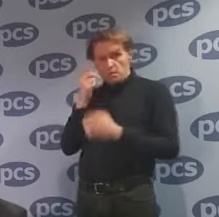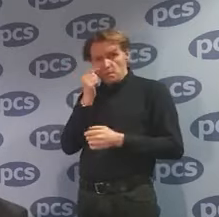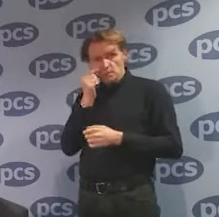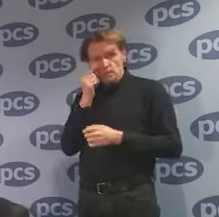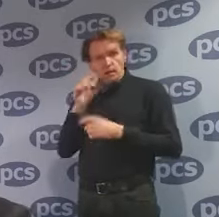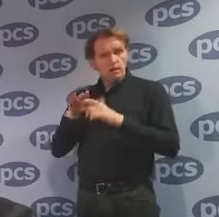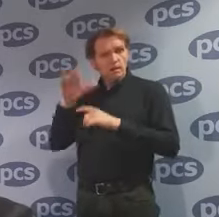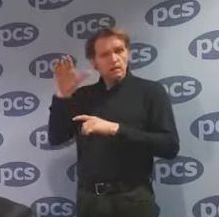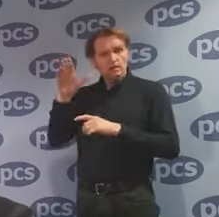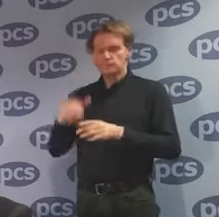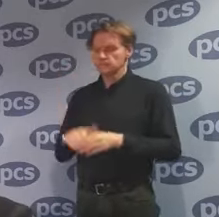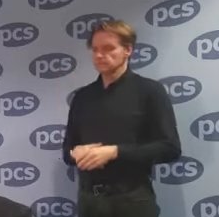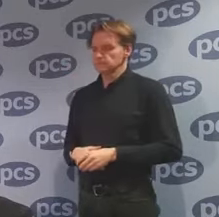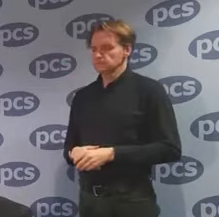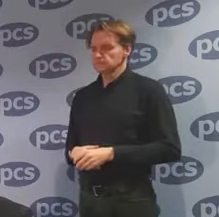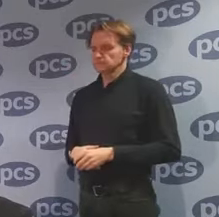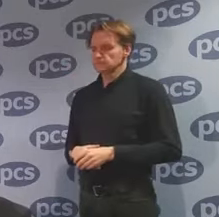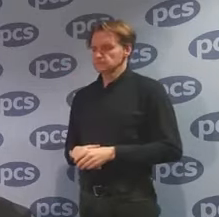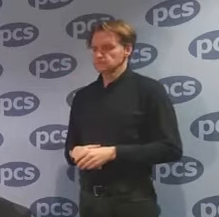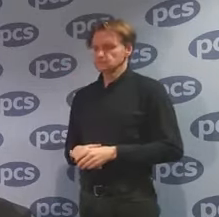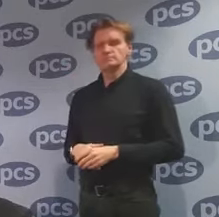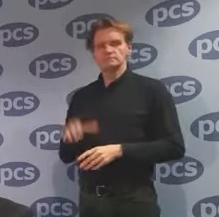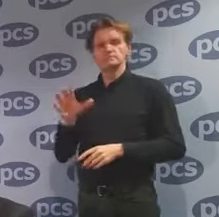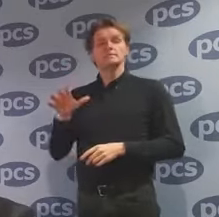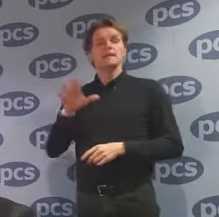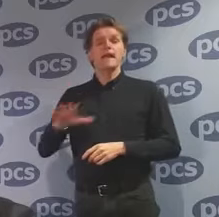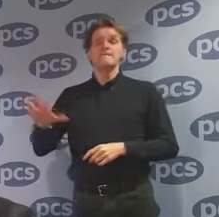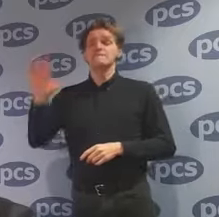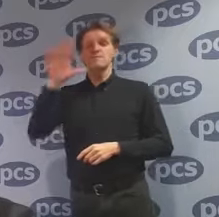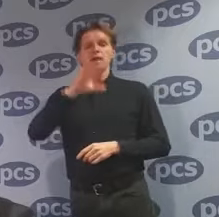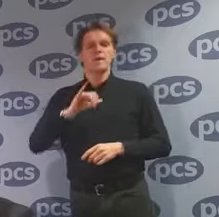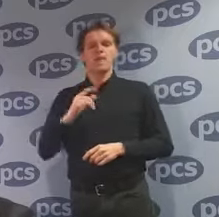it's clear that everybody was looking to see our result and I think our result